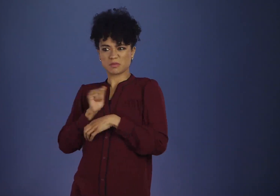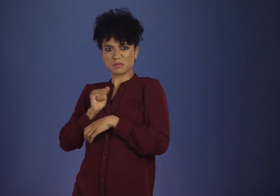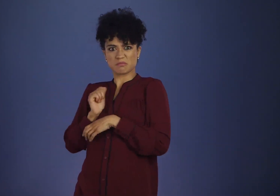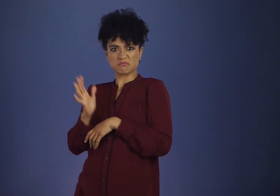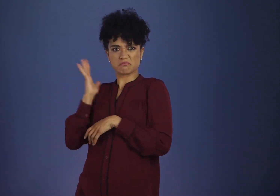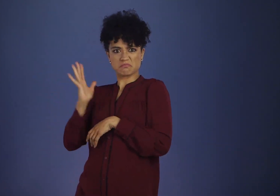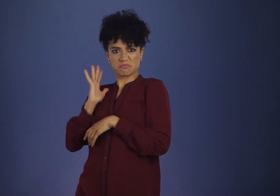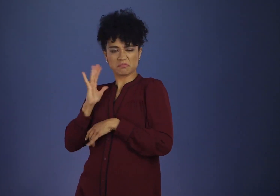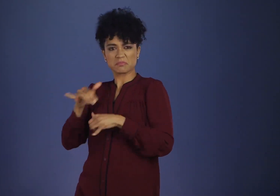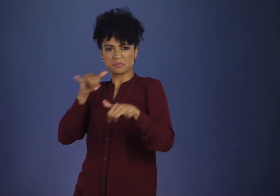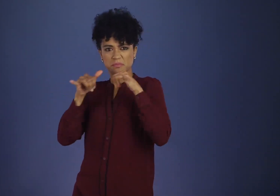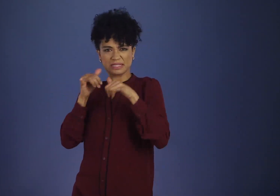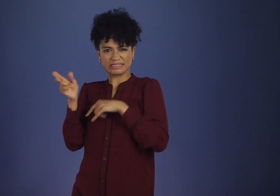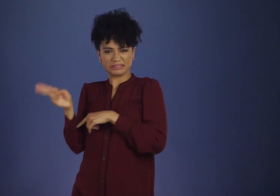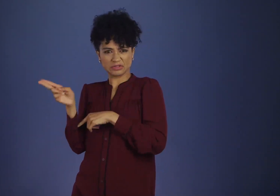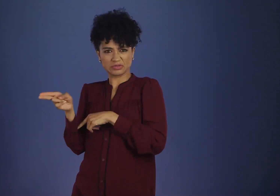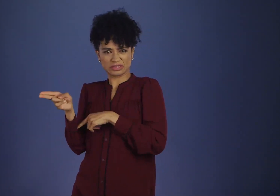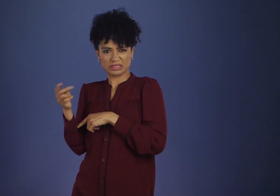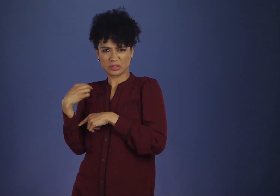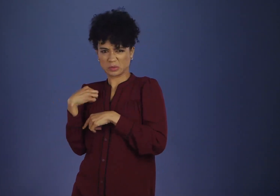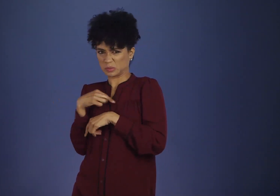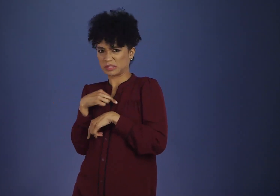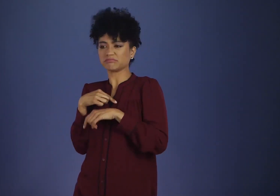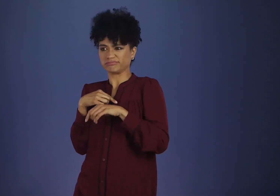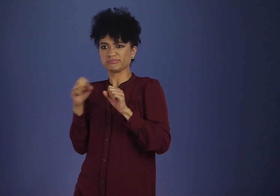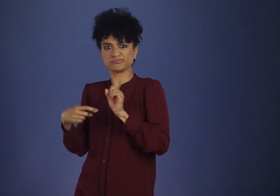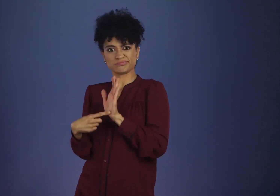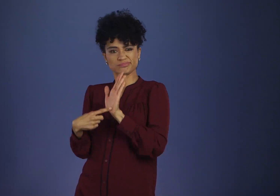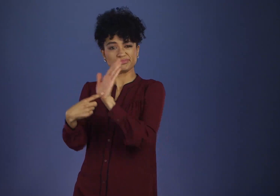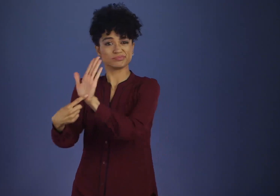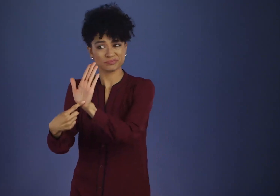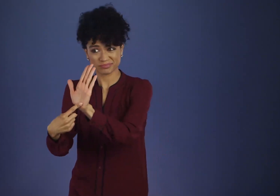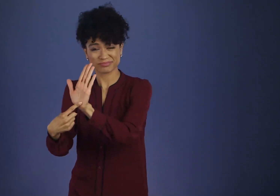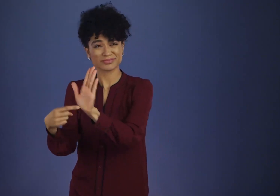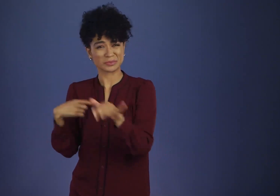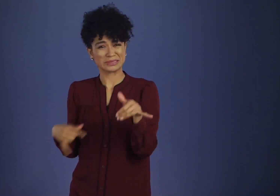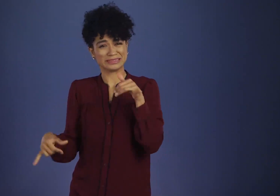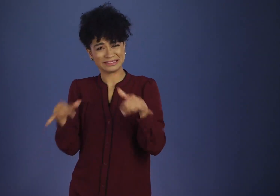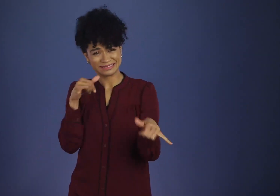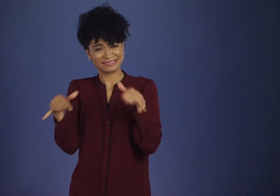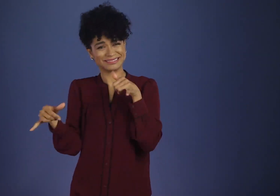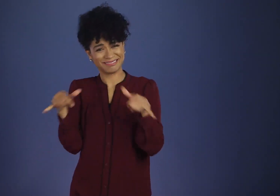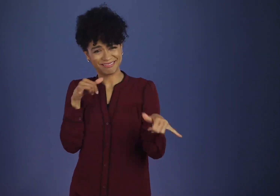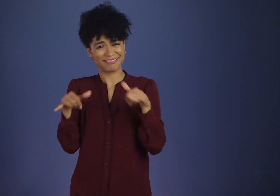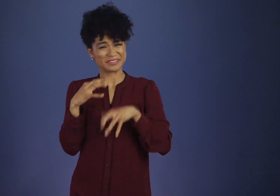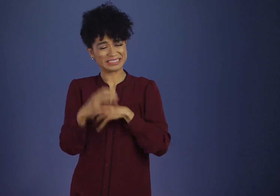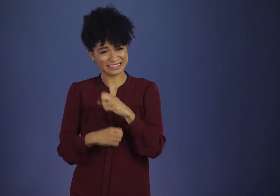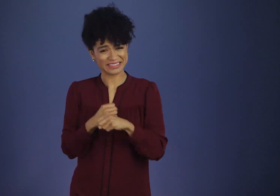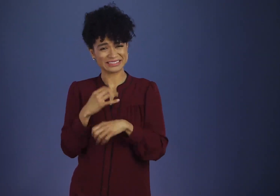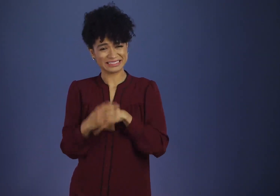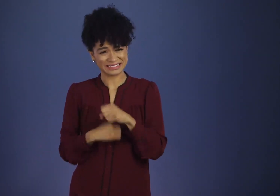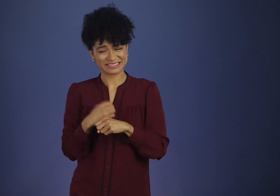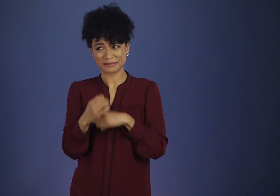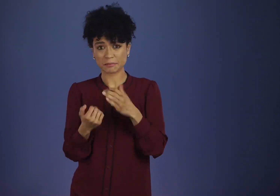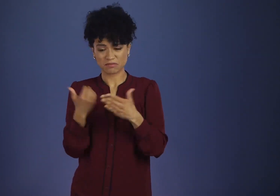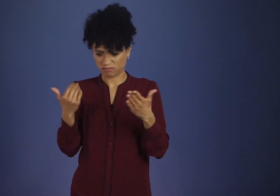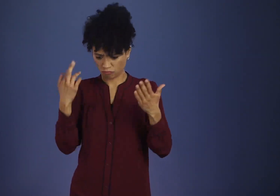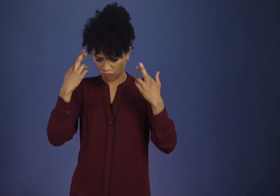By going back in our own drinking histories, we could show that years before we realized it we were out of control,